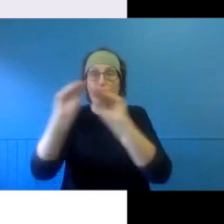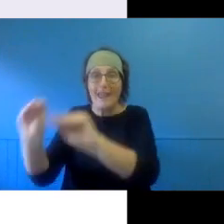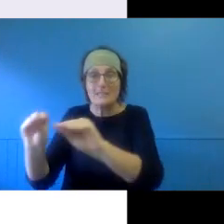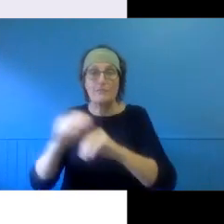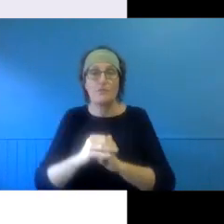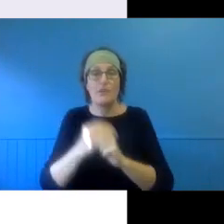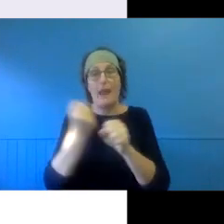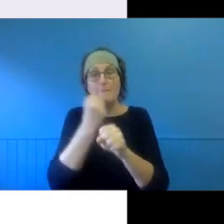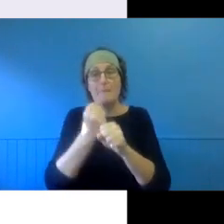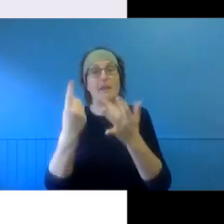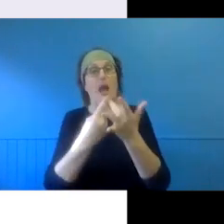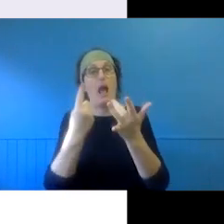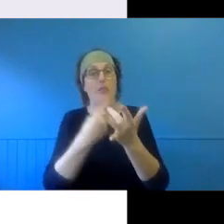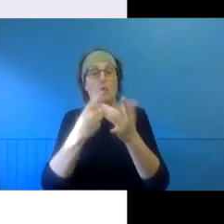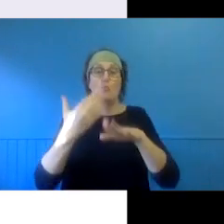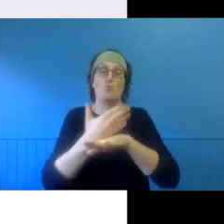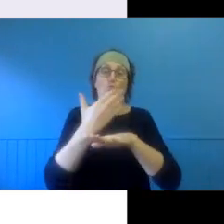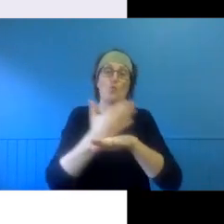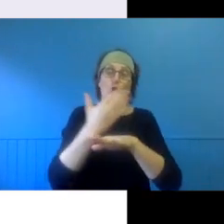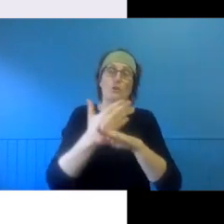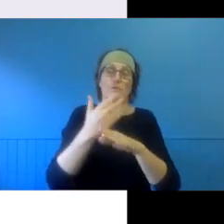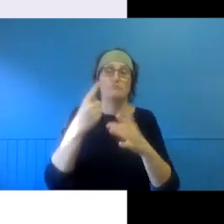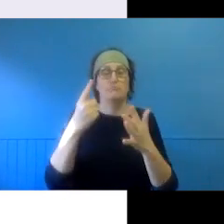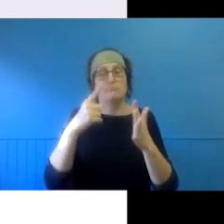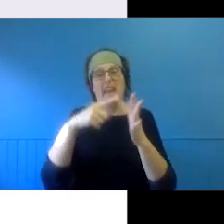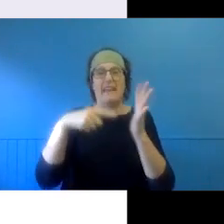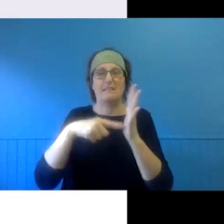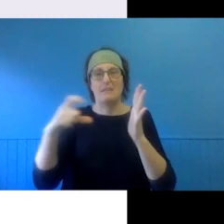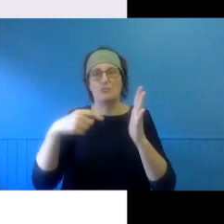derivativeworks", et cetera, et cetera. It is basically saying you